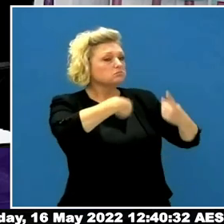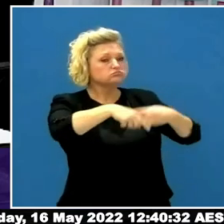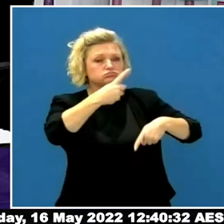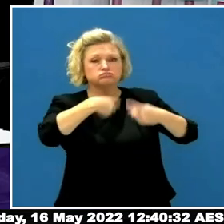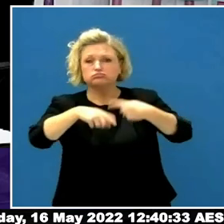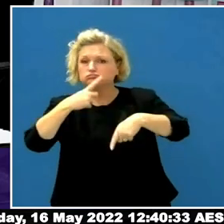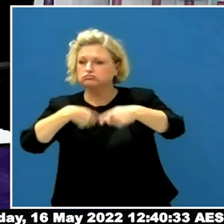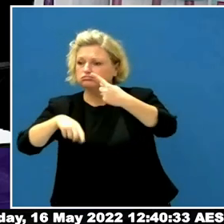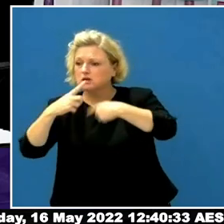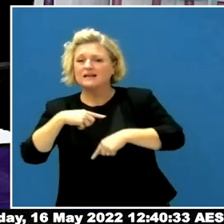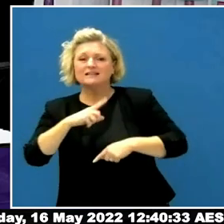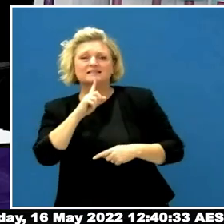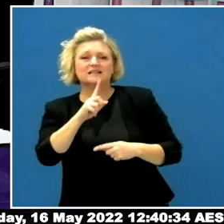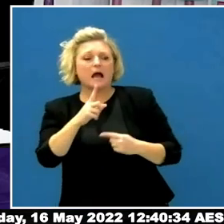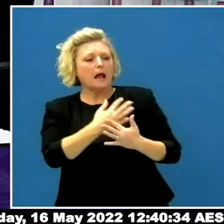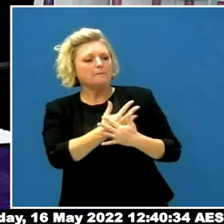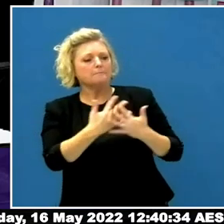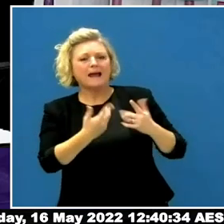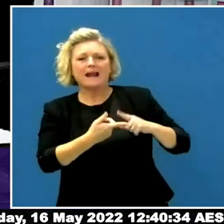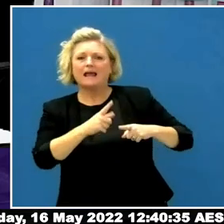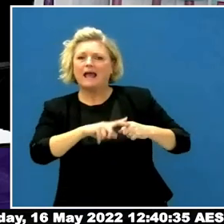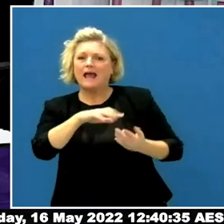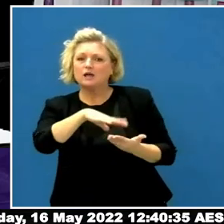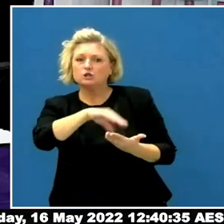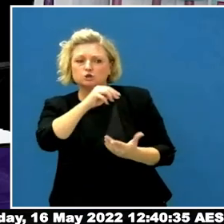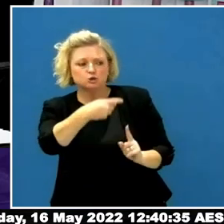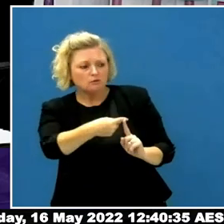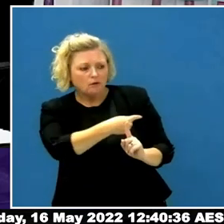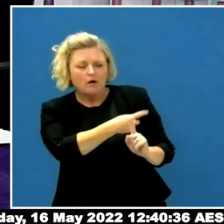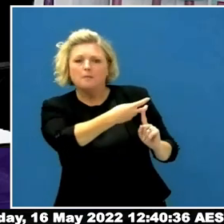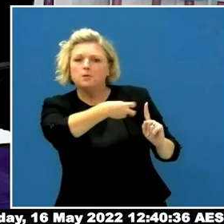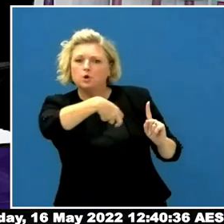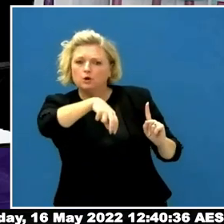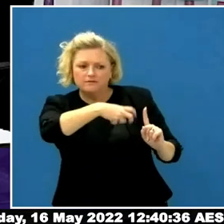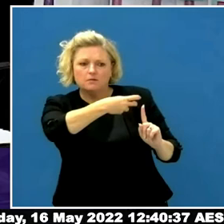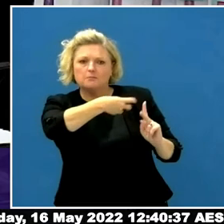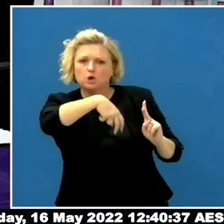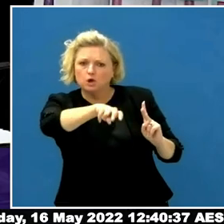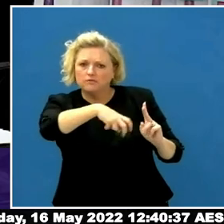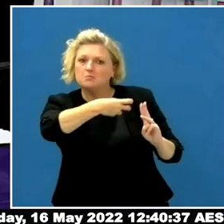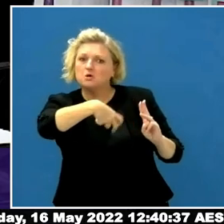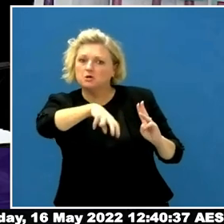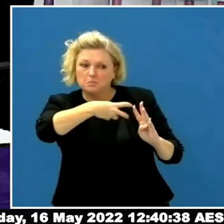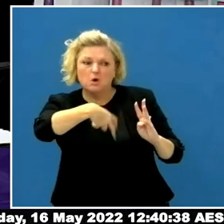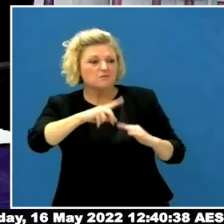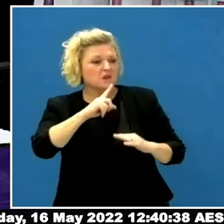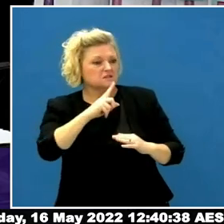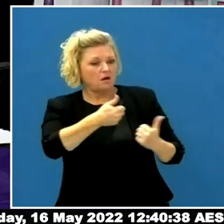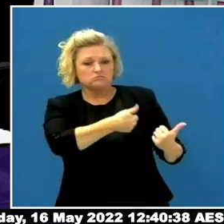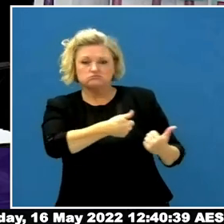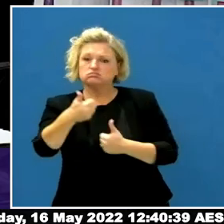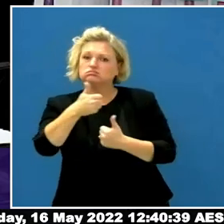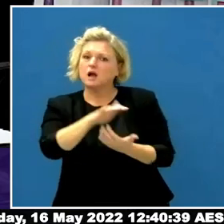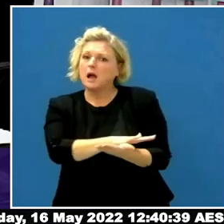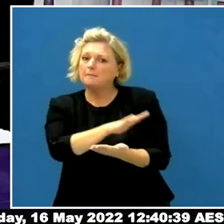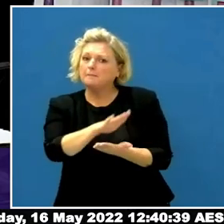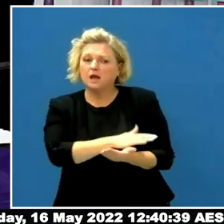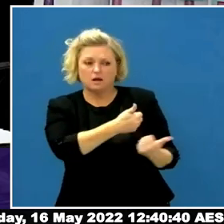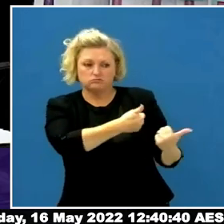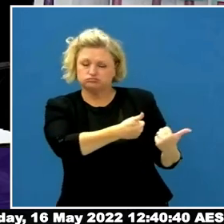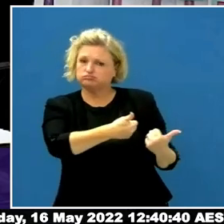there to Afford, and that they found it to be a good service, and that they did - like,